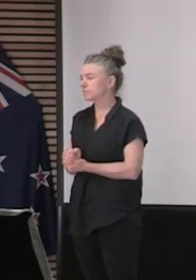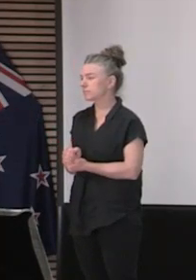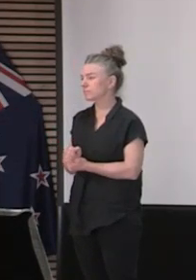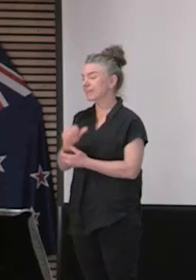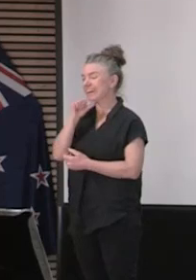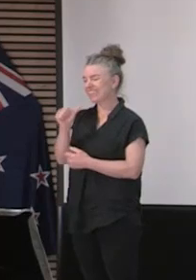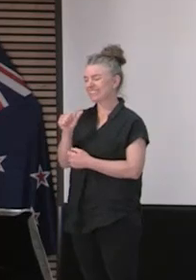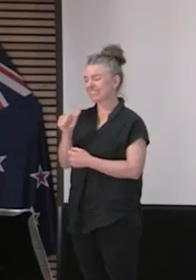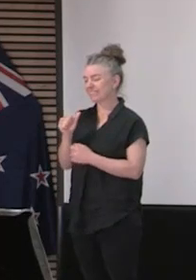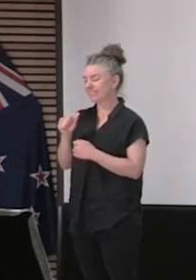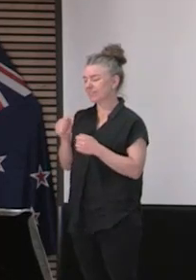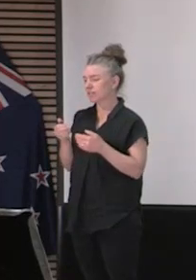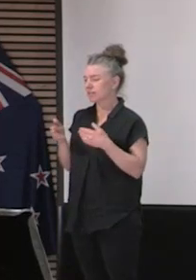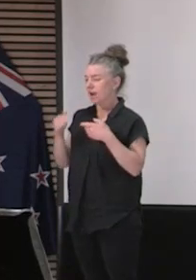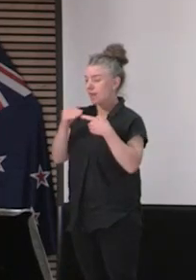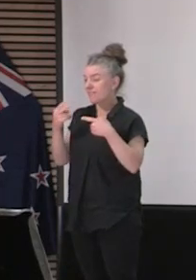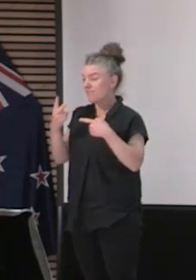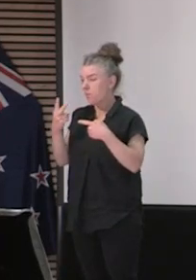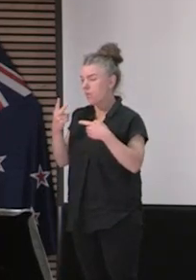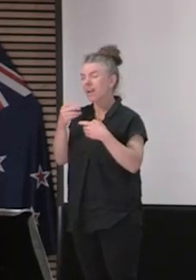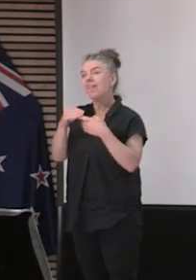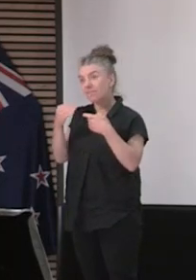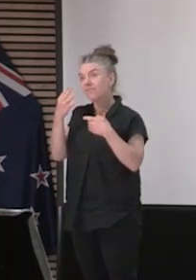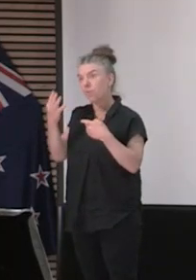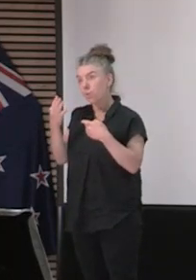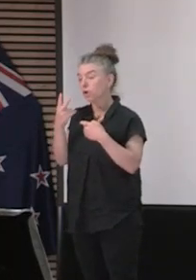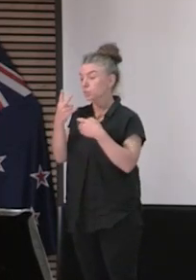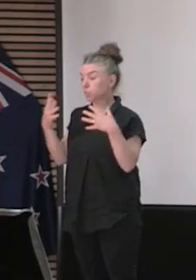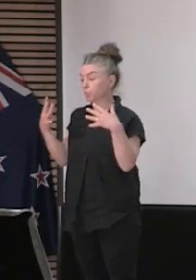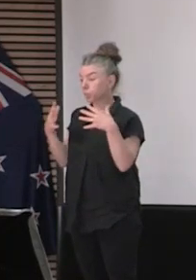Have you beengiven that it could only takethat short amount of time? Ifwe left now, yes.